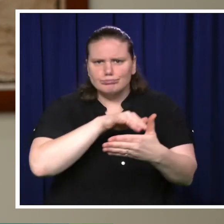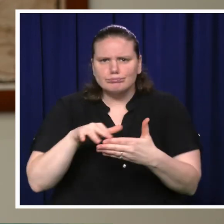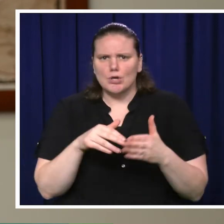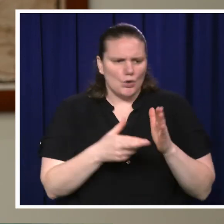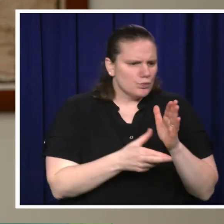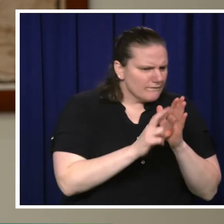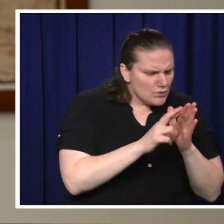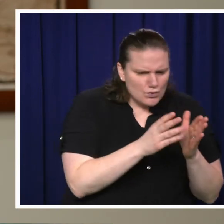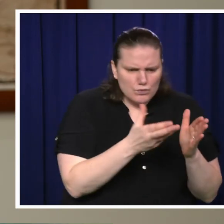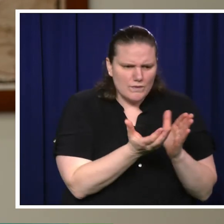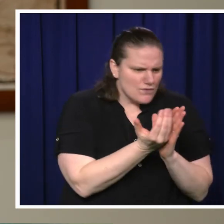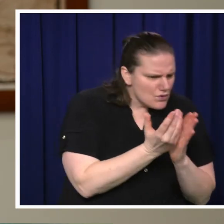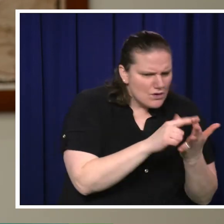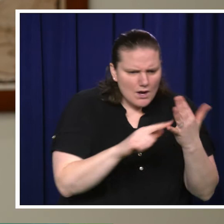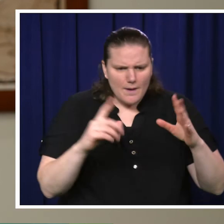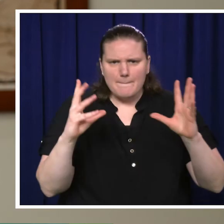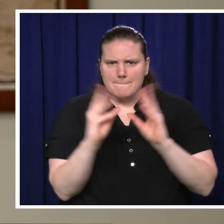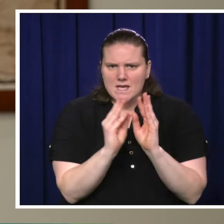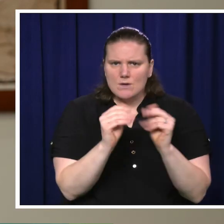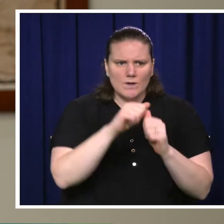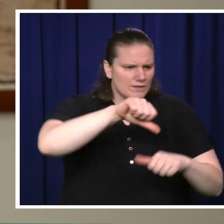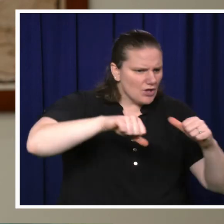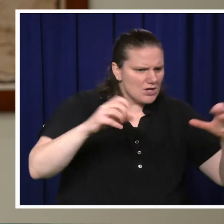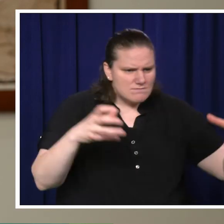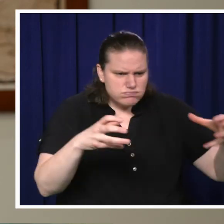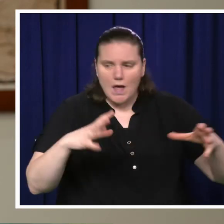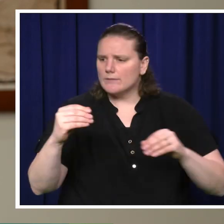hours studying and reviewing materials, meeting with each